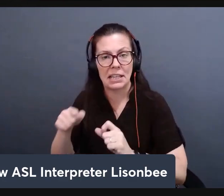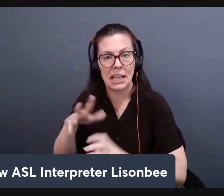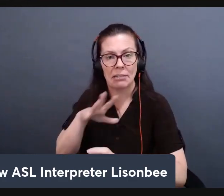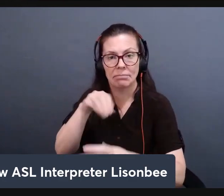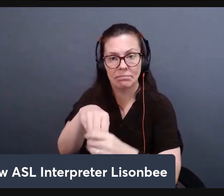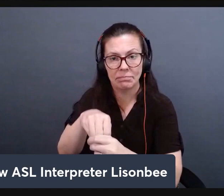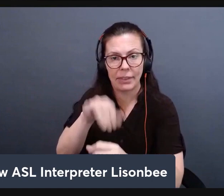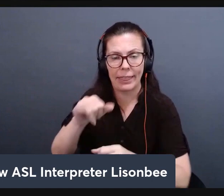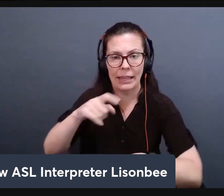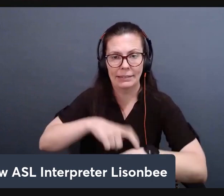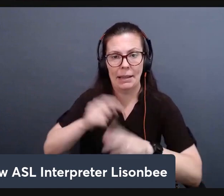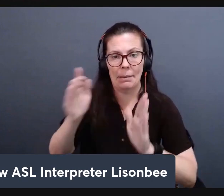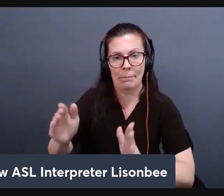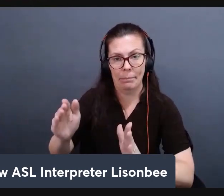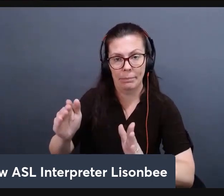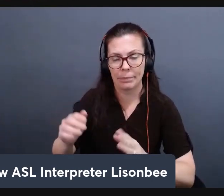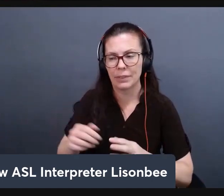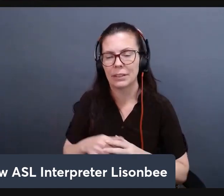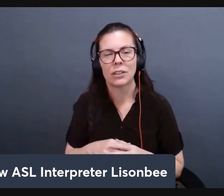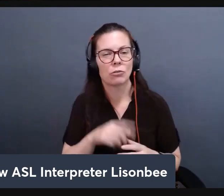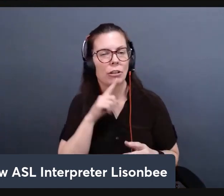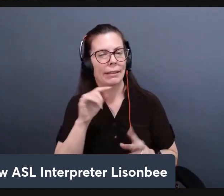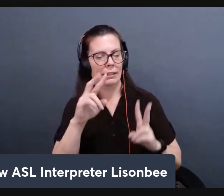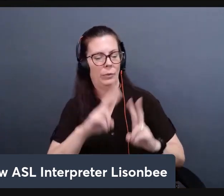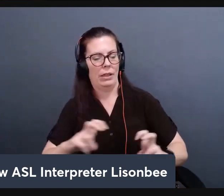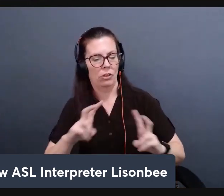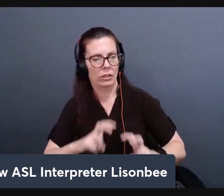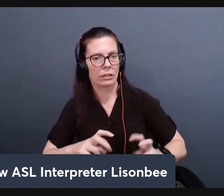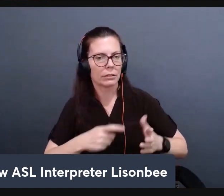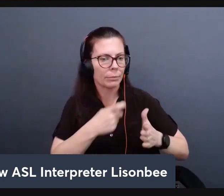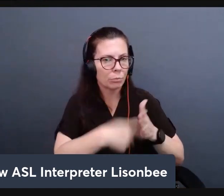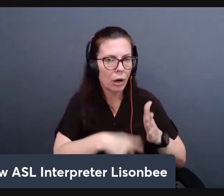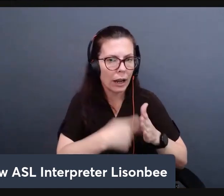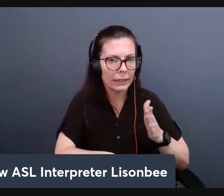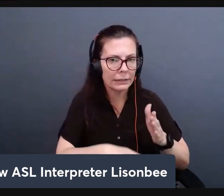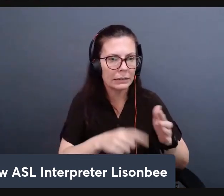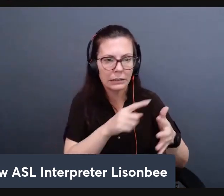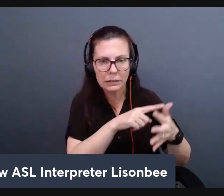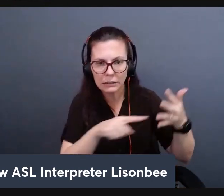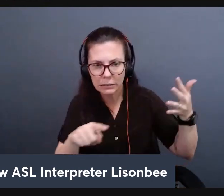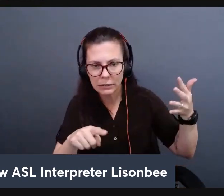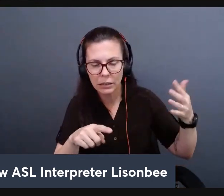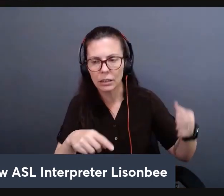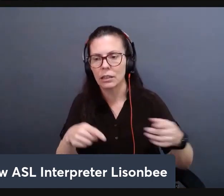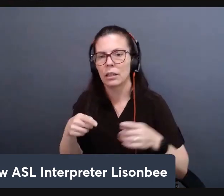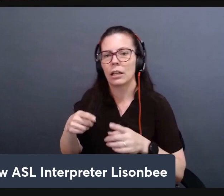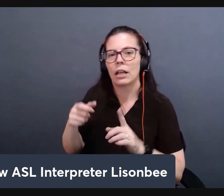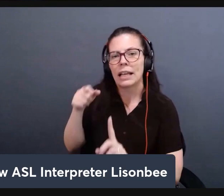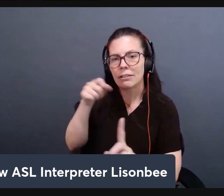And so really, I start to look at the pricing model. I start to look at what events trigger the container to run.